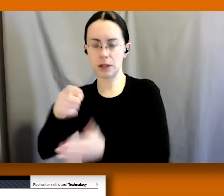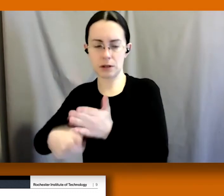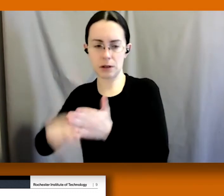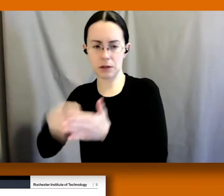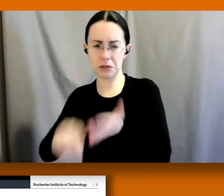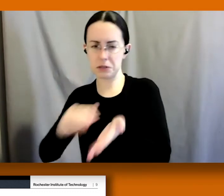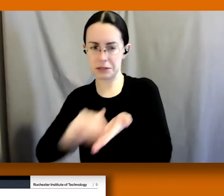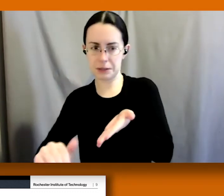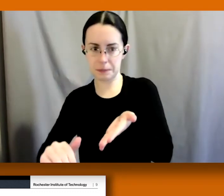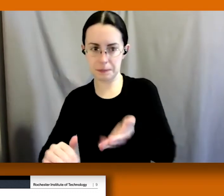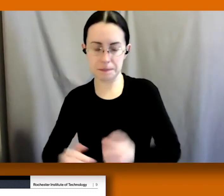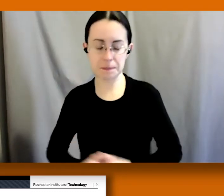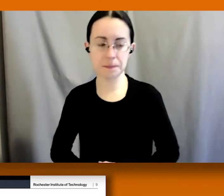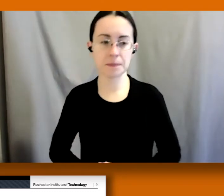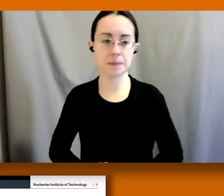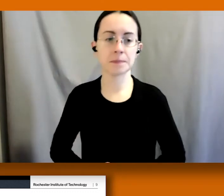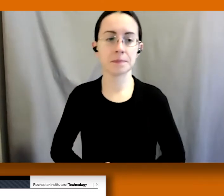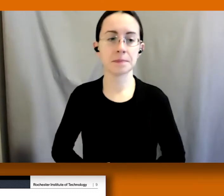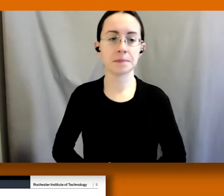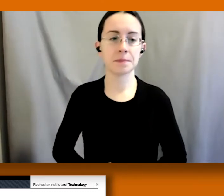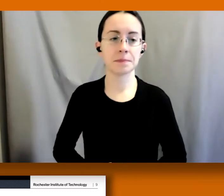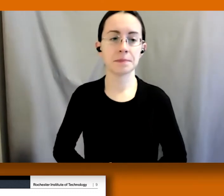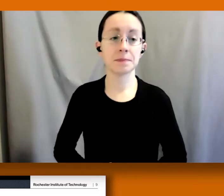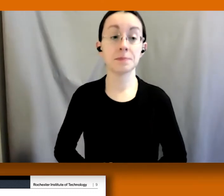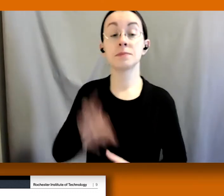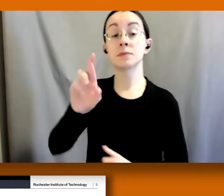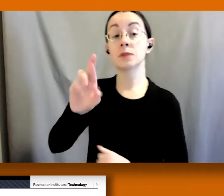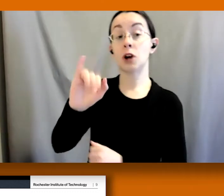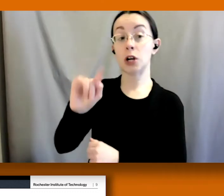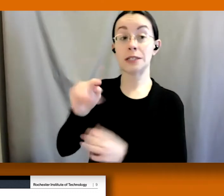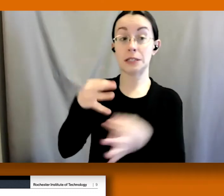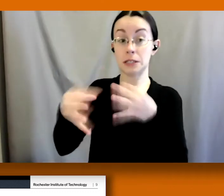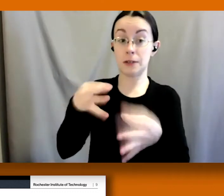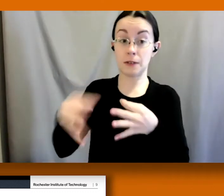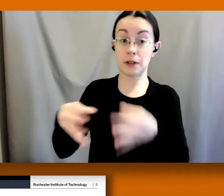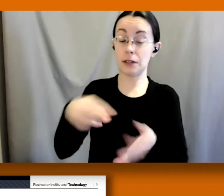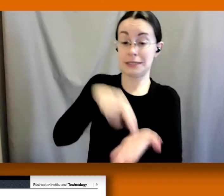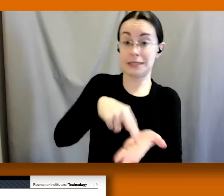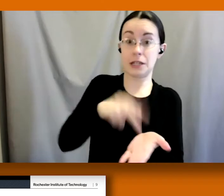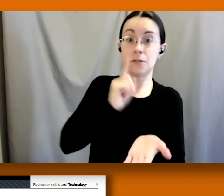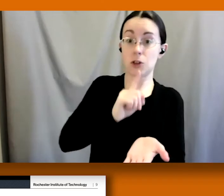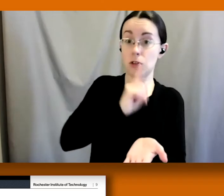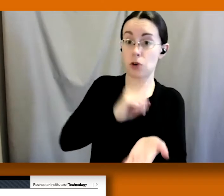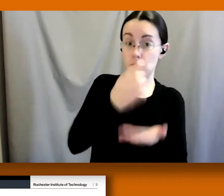Um, RIT defines "stand-alone equipment" as an item having an acquisition cost